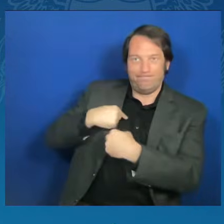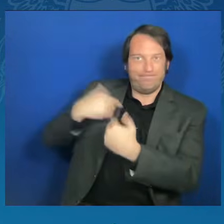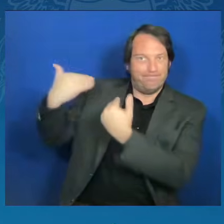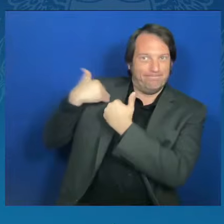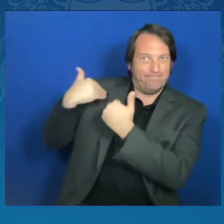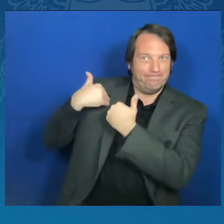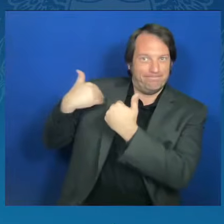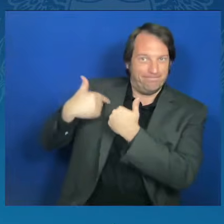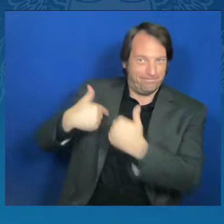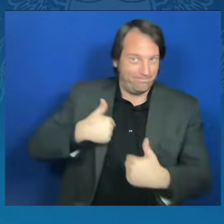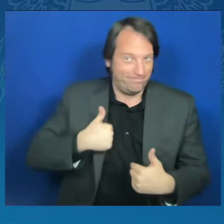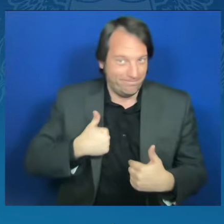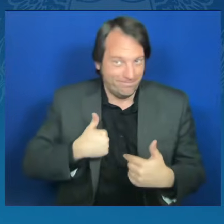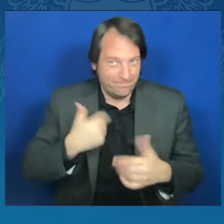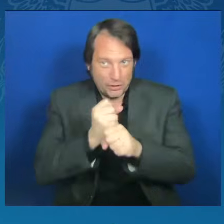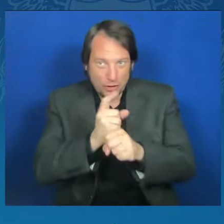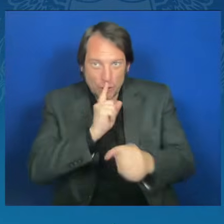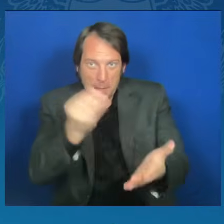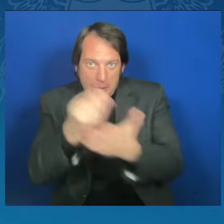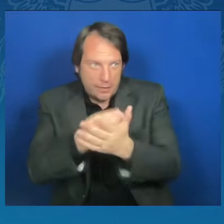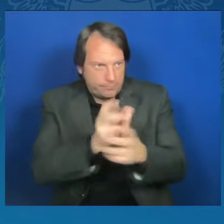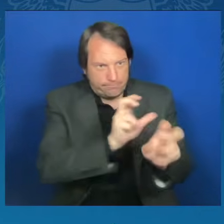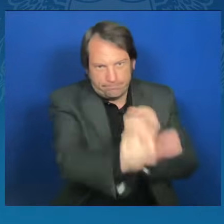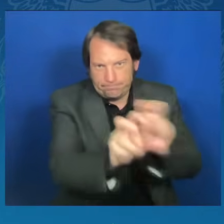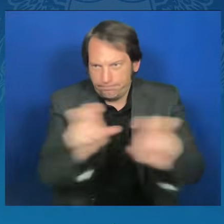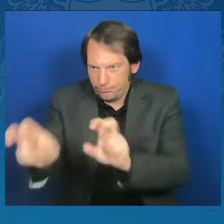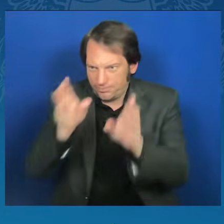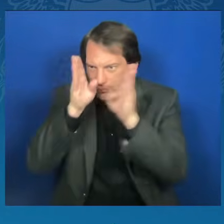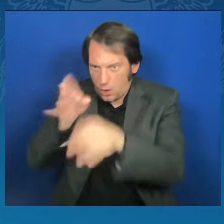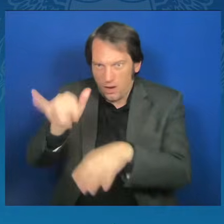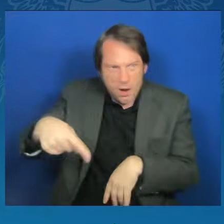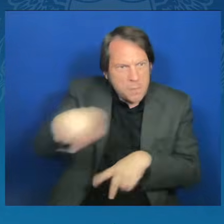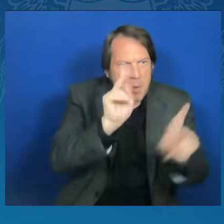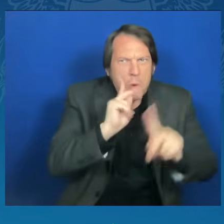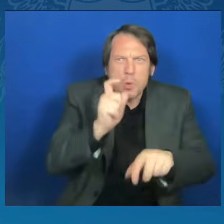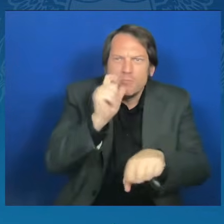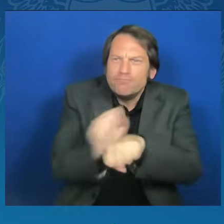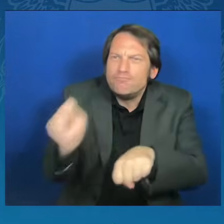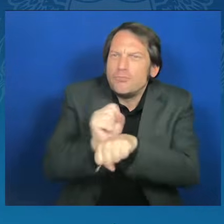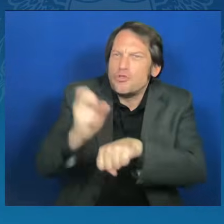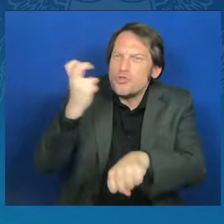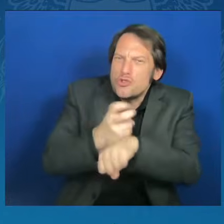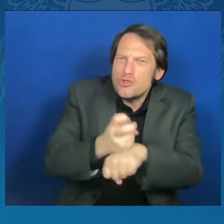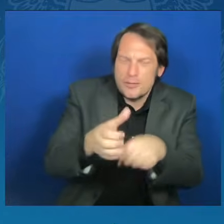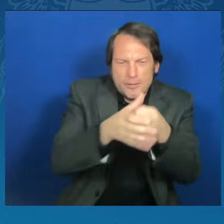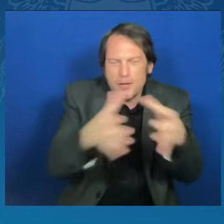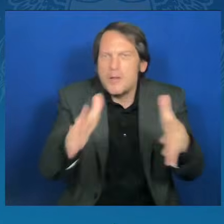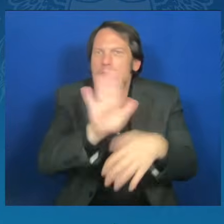and today's announcement of $32 million into the hands of these venture capital firms will mean that these small businesses